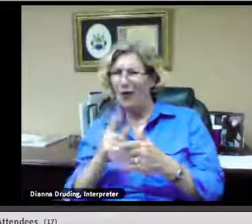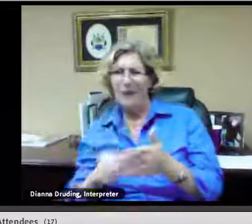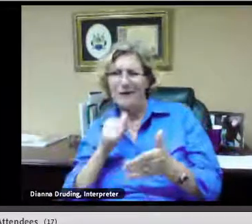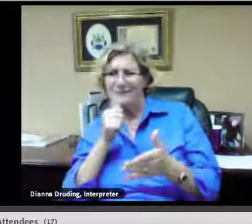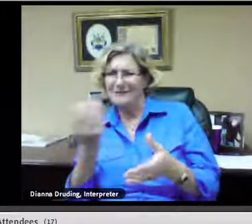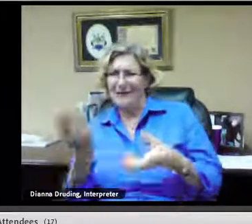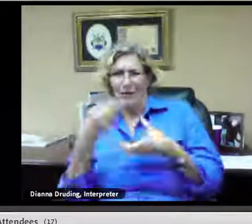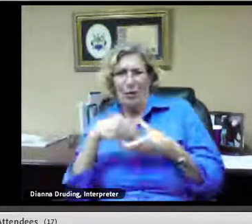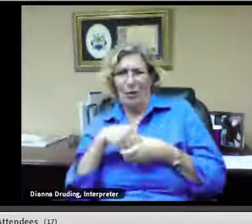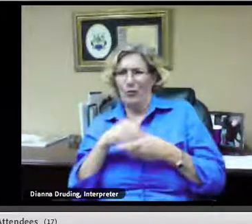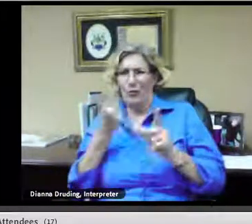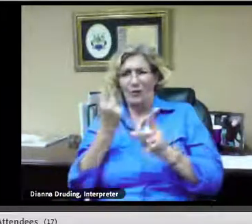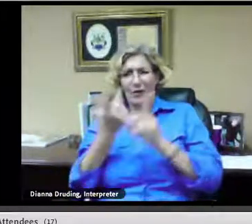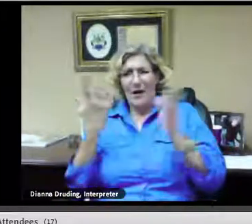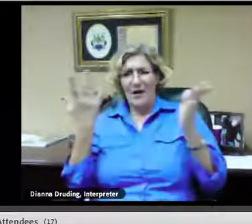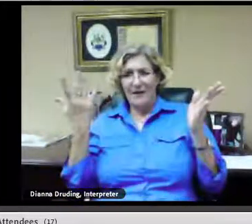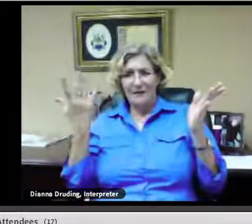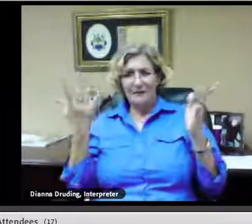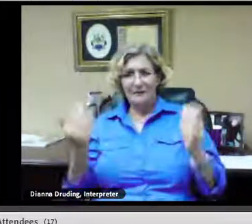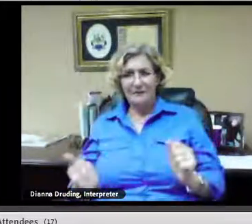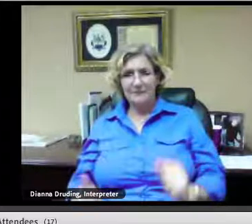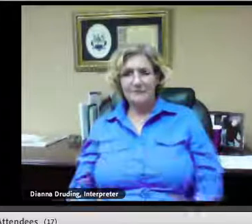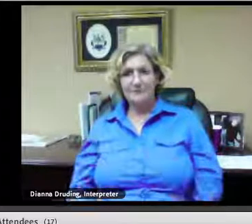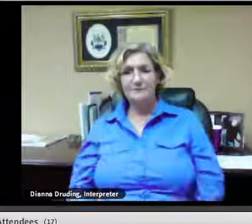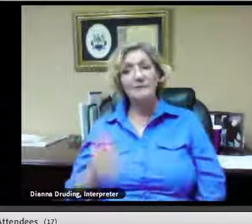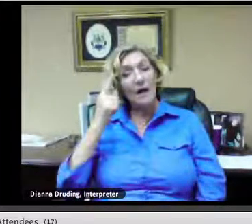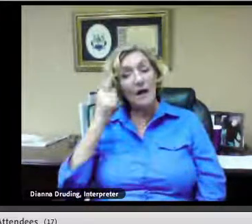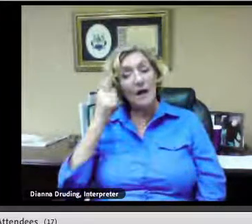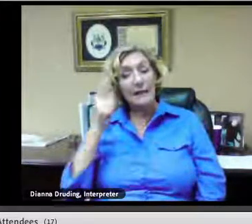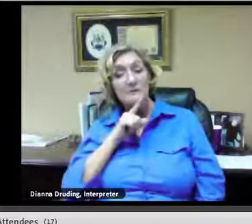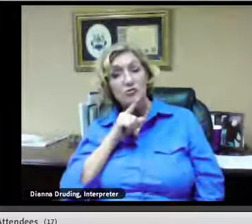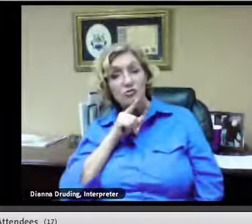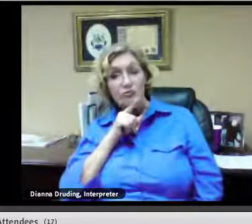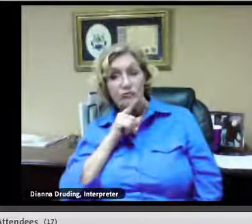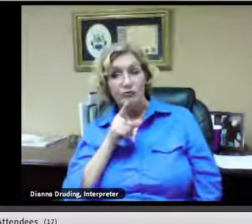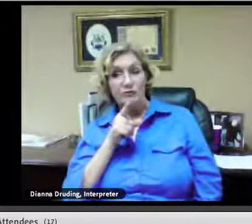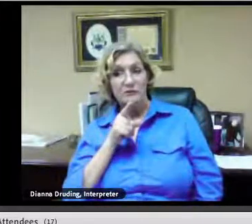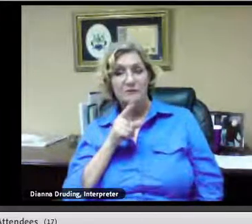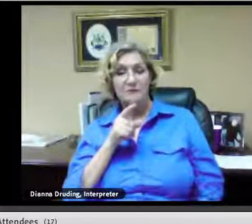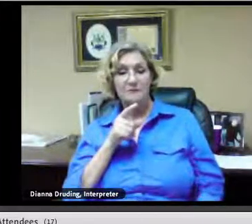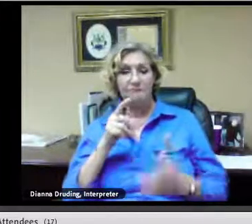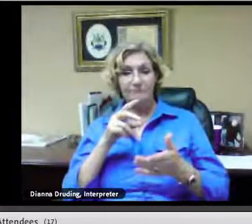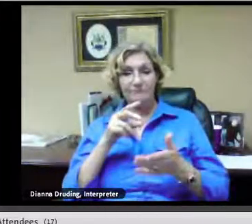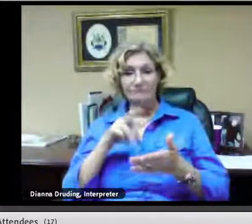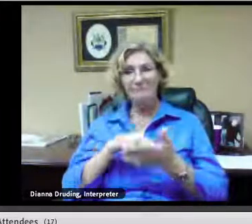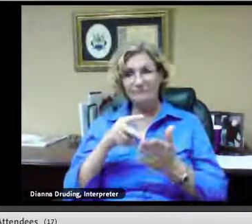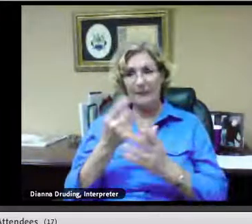and you're going to see a definition in a second here, the World Health Organization, which is probably my favorite definition of these,